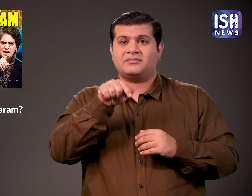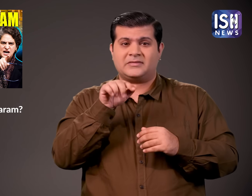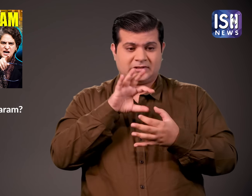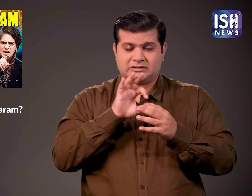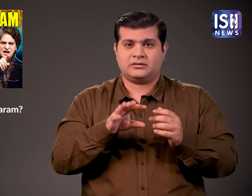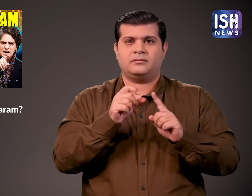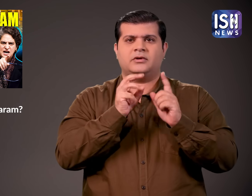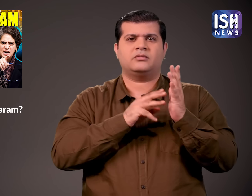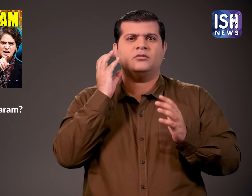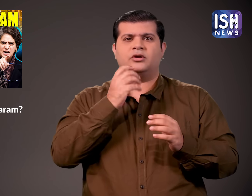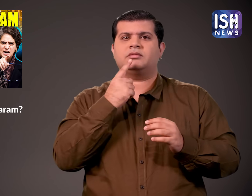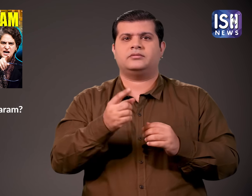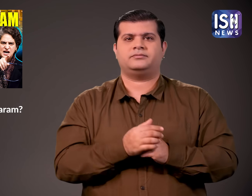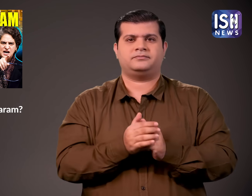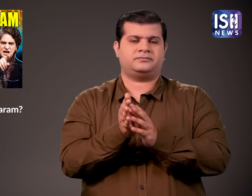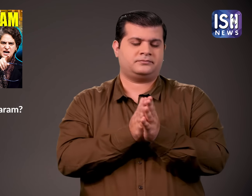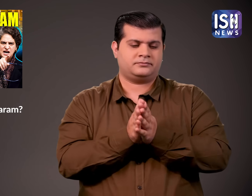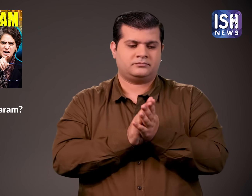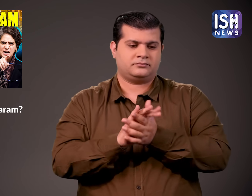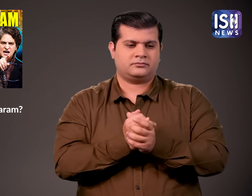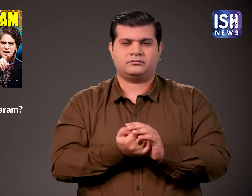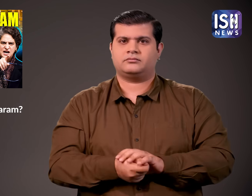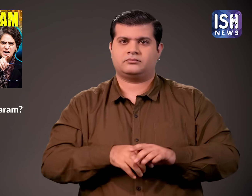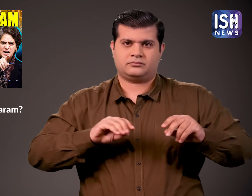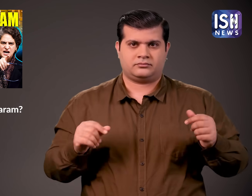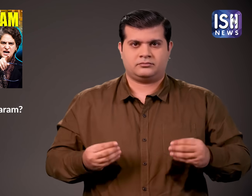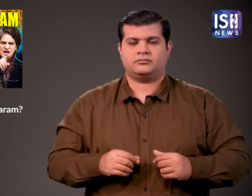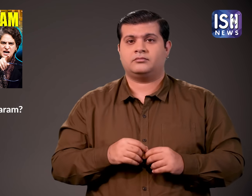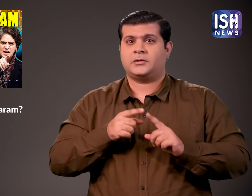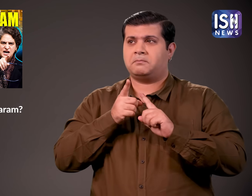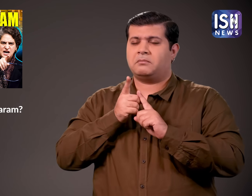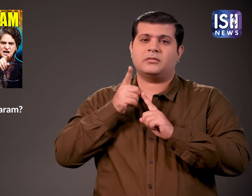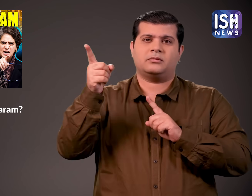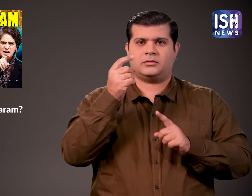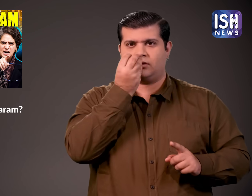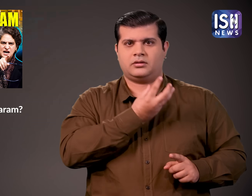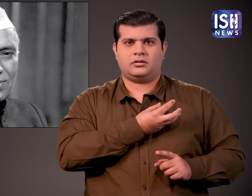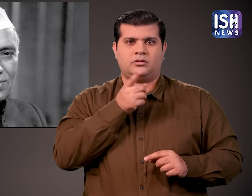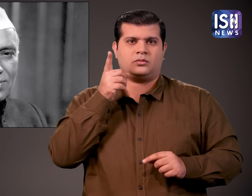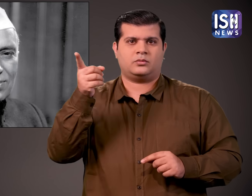During the session, PM Modi accused Jawaharlal Nehru